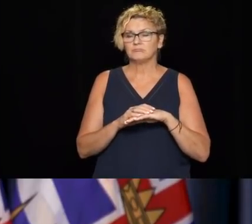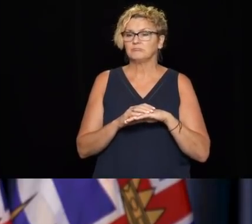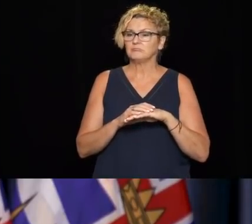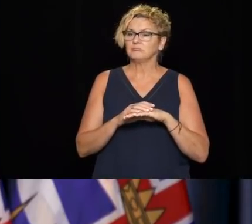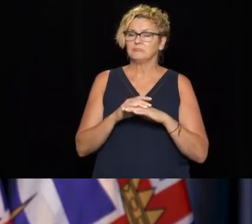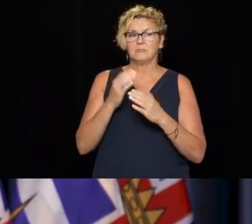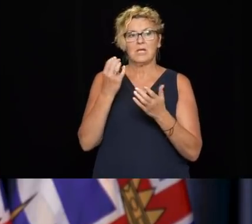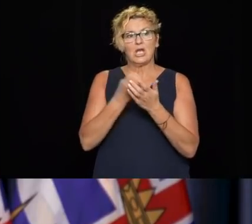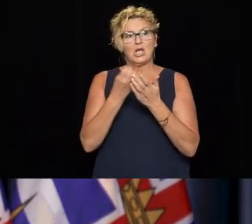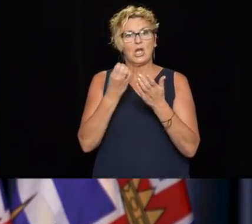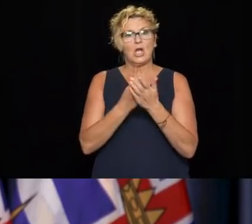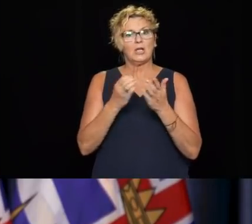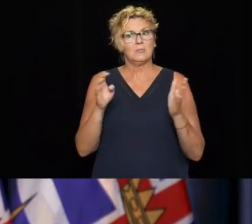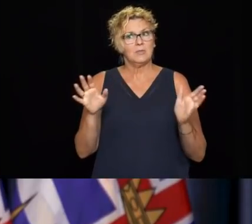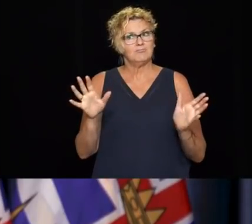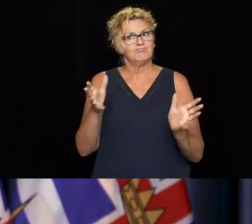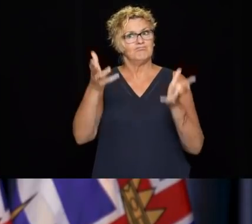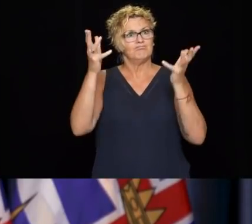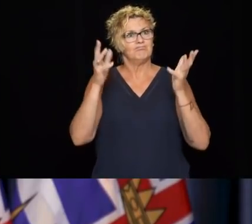that with the reopening and the restart